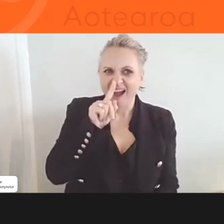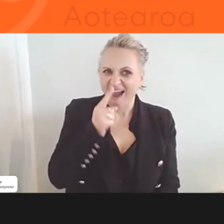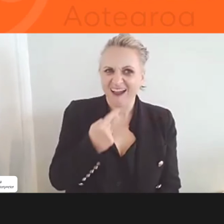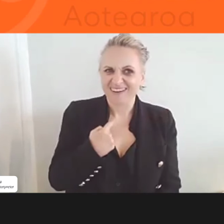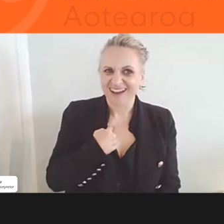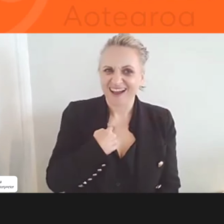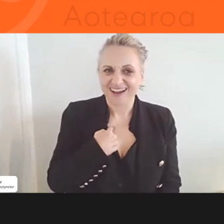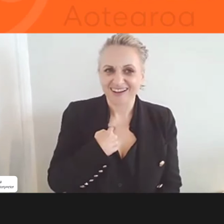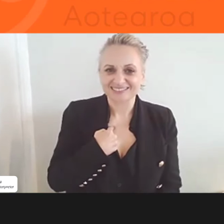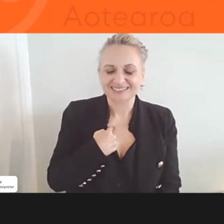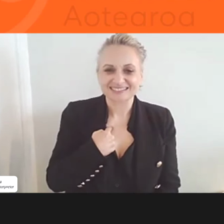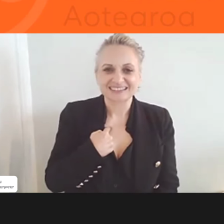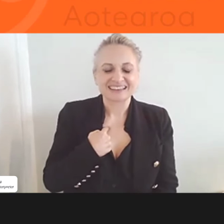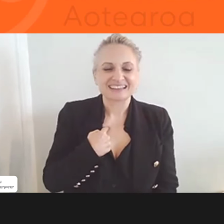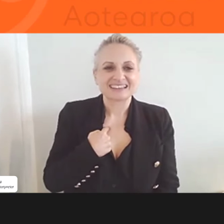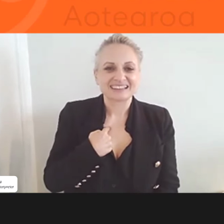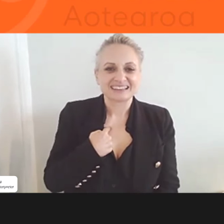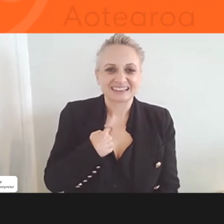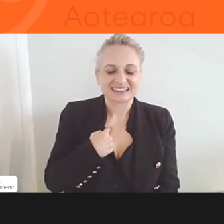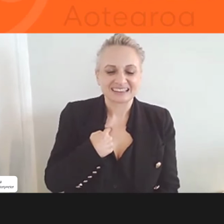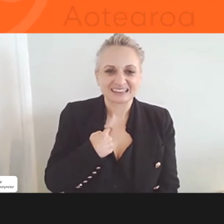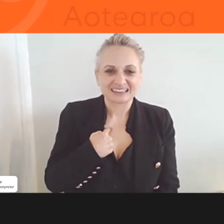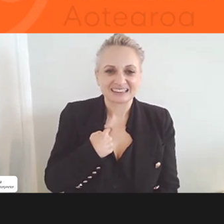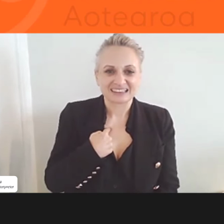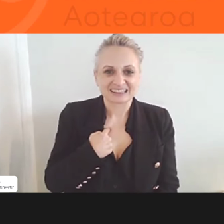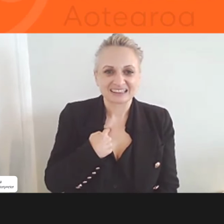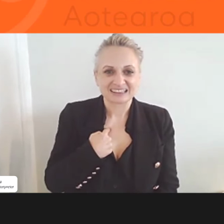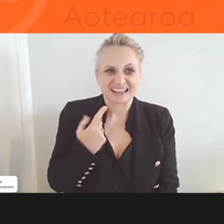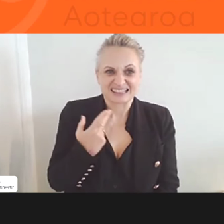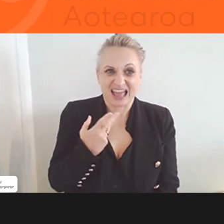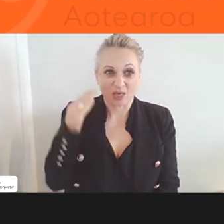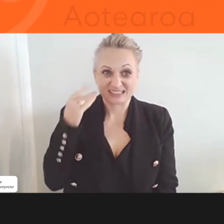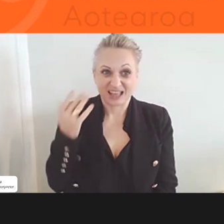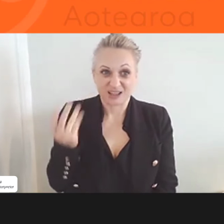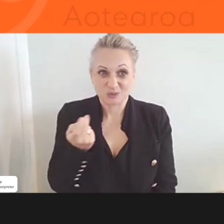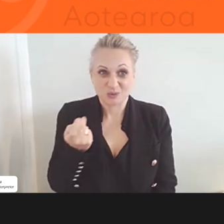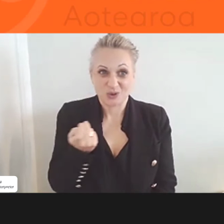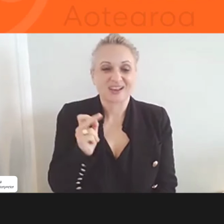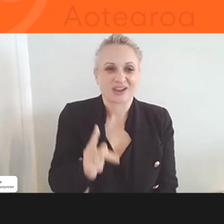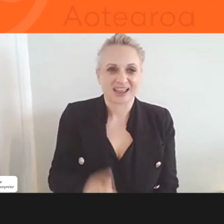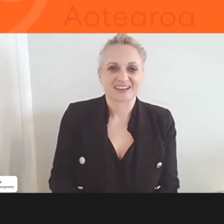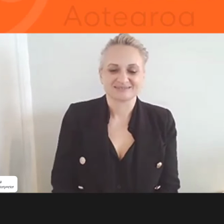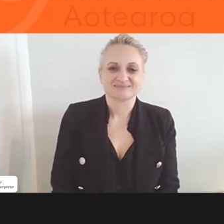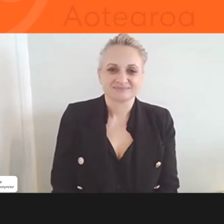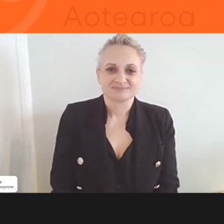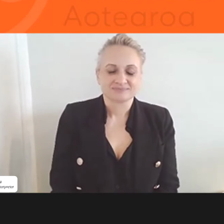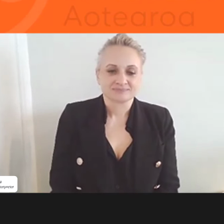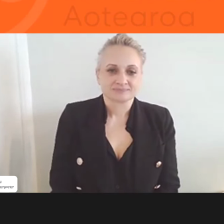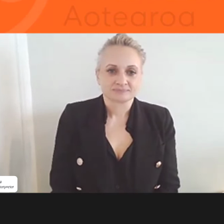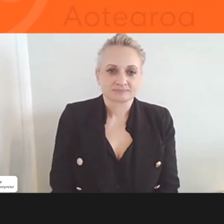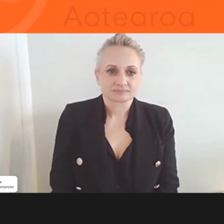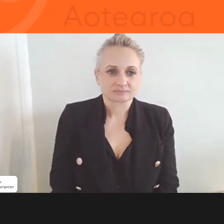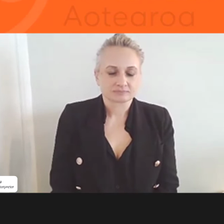let me. No problem. What I was thinking about when all of these